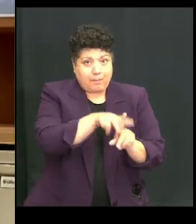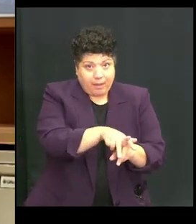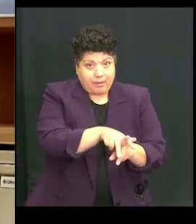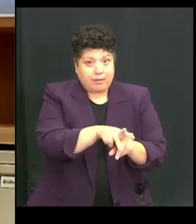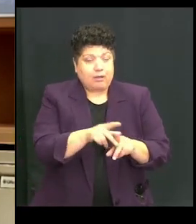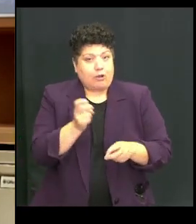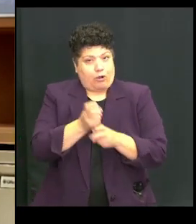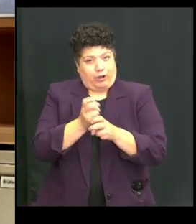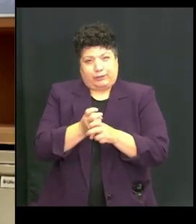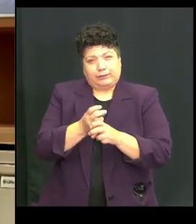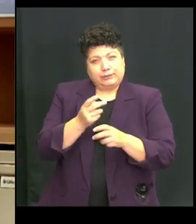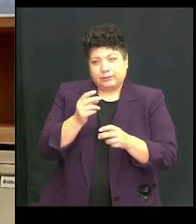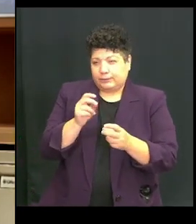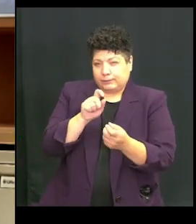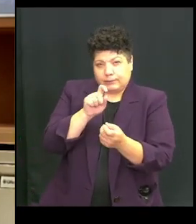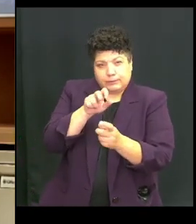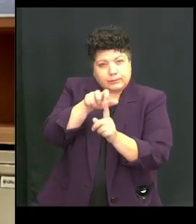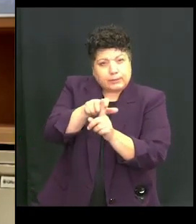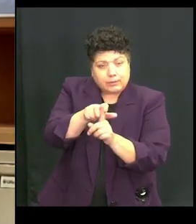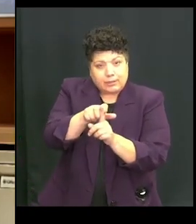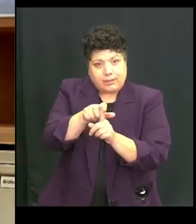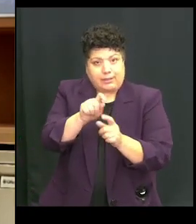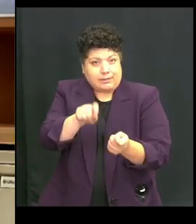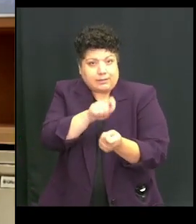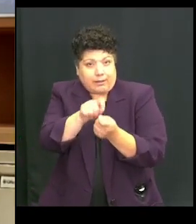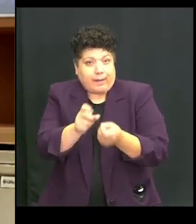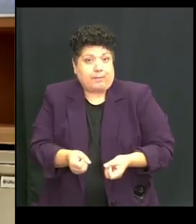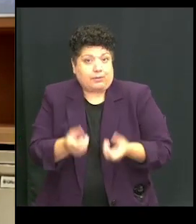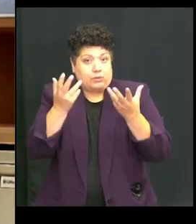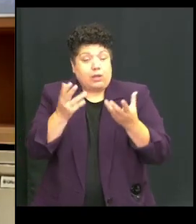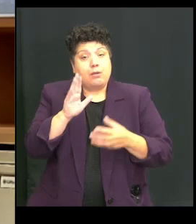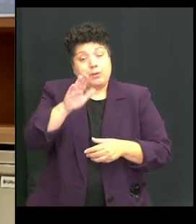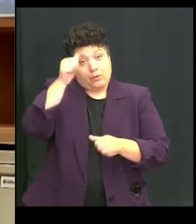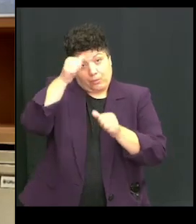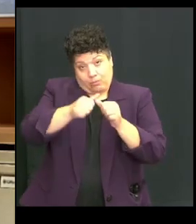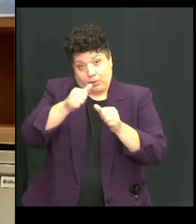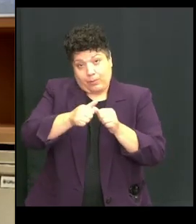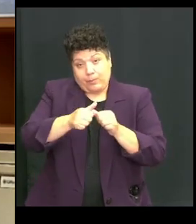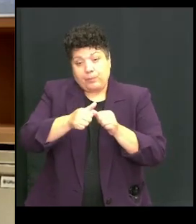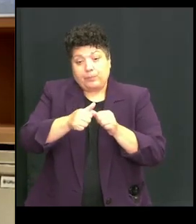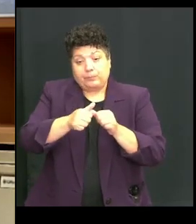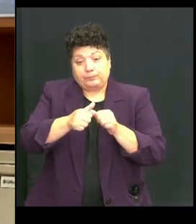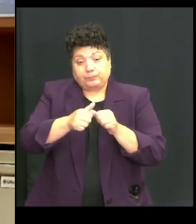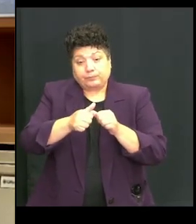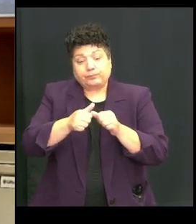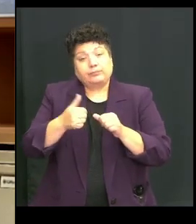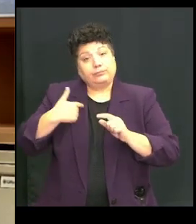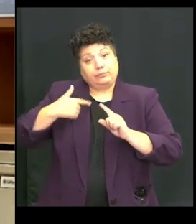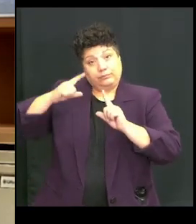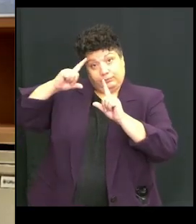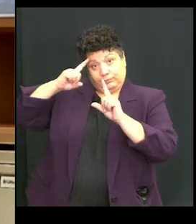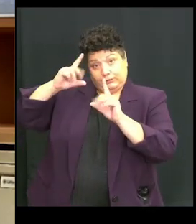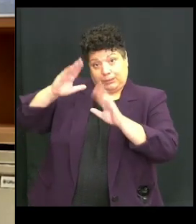But one thing to keep in mind though, to the extent that we would expect that in Quebec